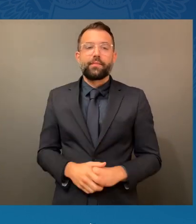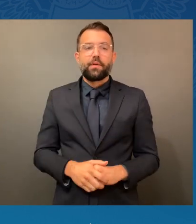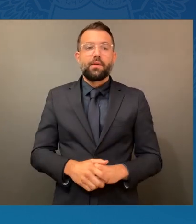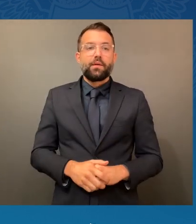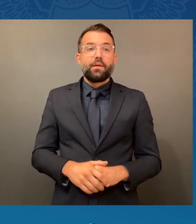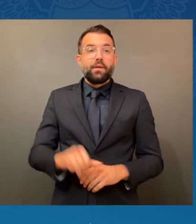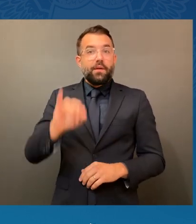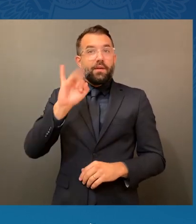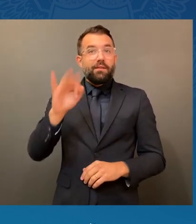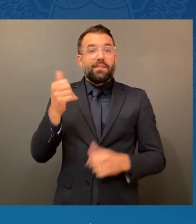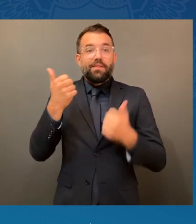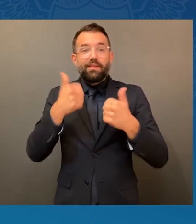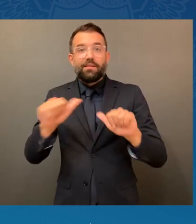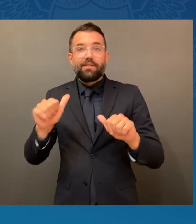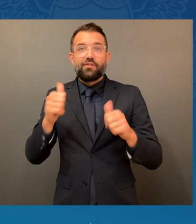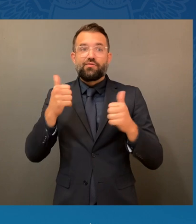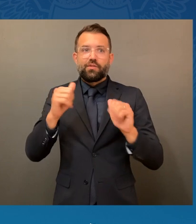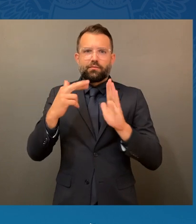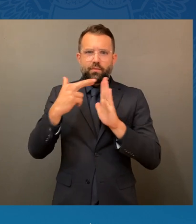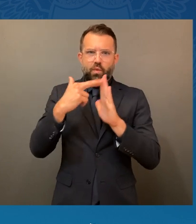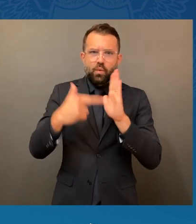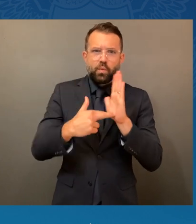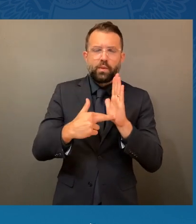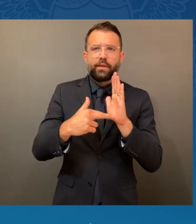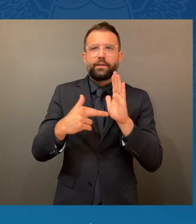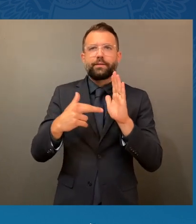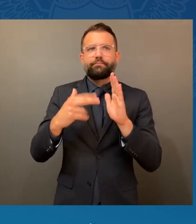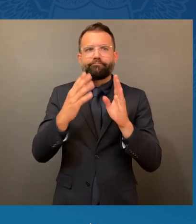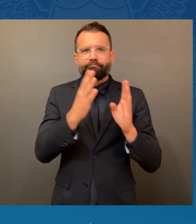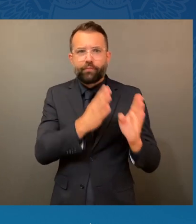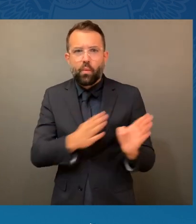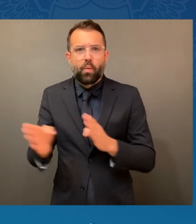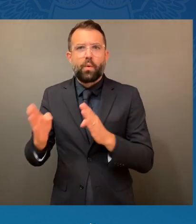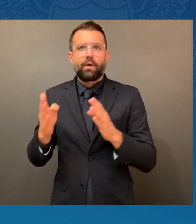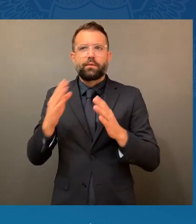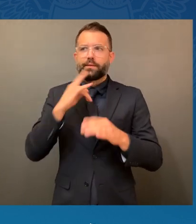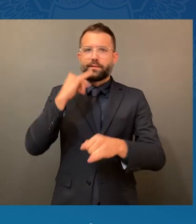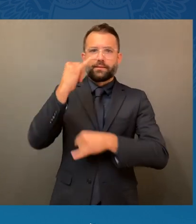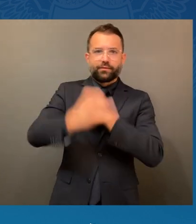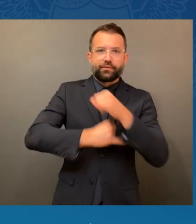based order and international law that is the foundation for regional stability and peace.